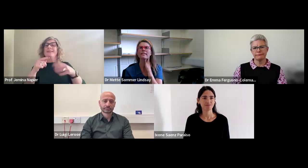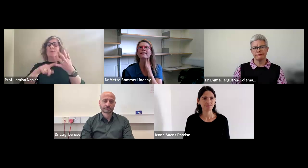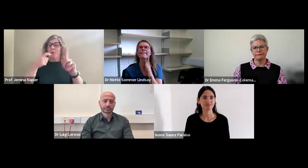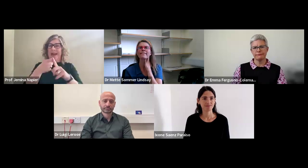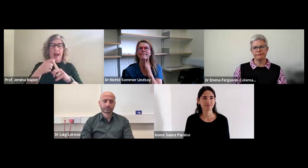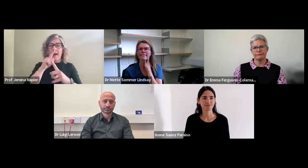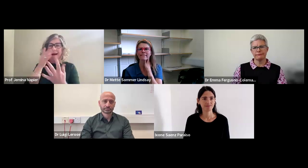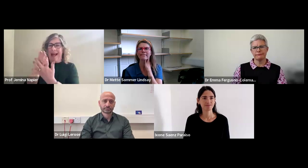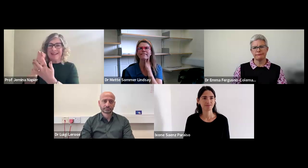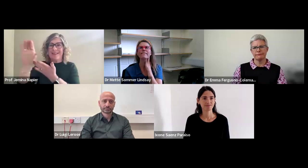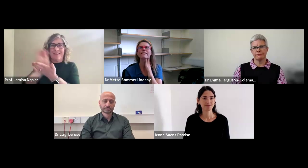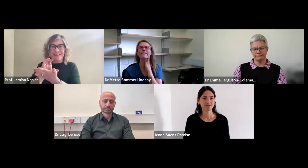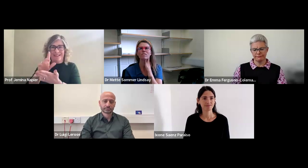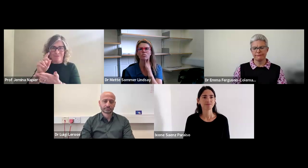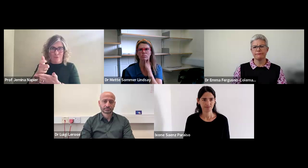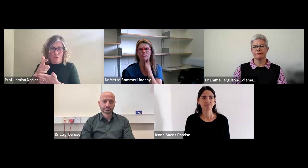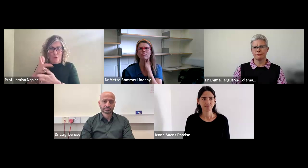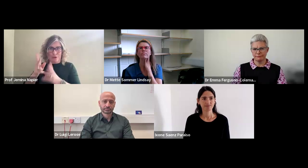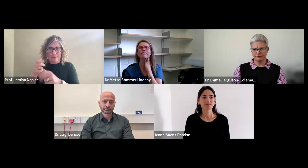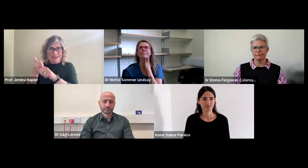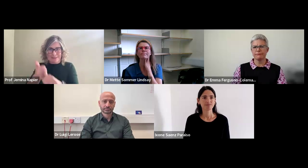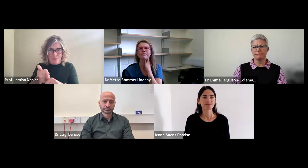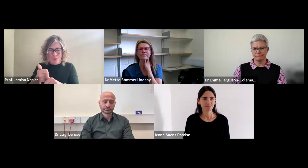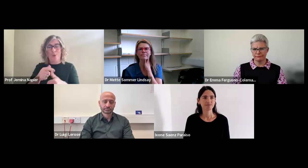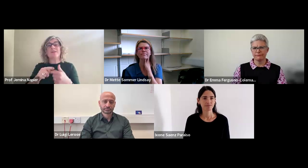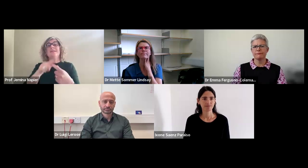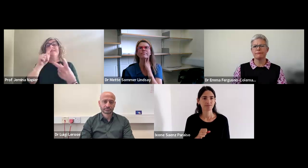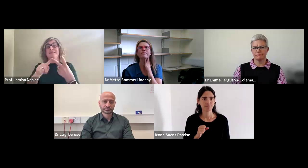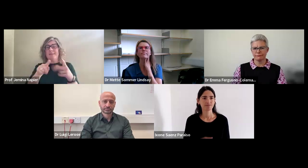you come here from overseas to the UK, there's certain funding schemes that you can access